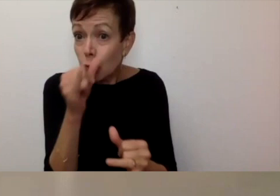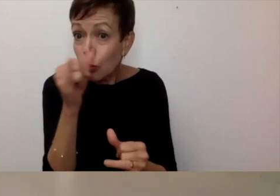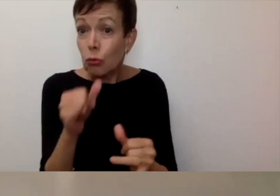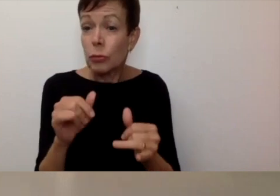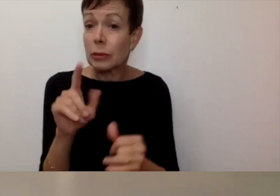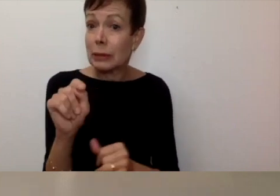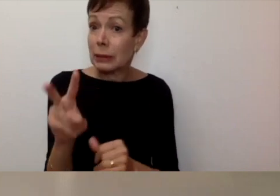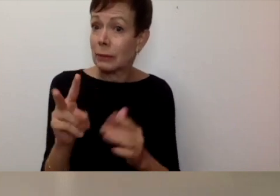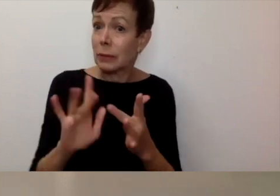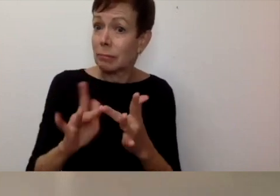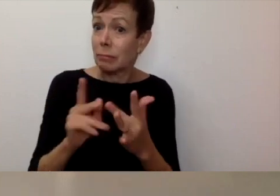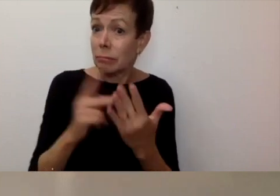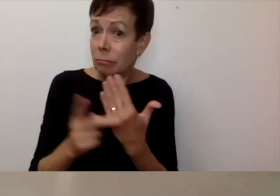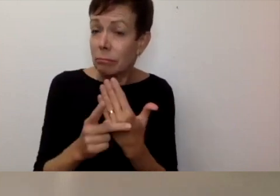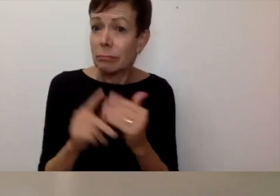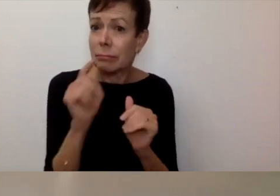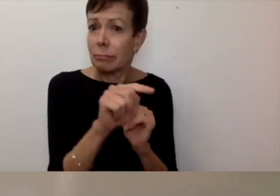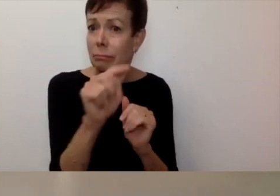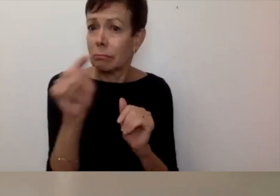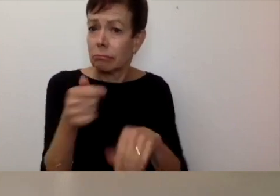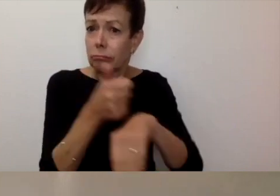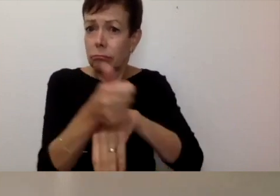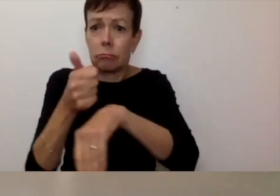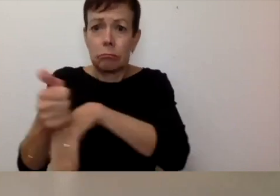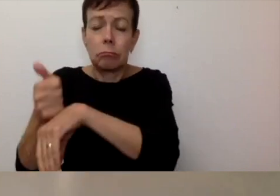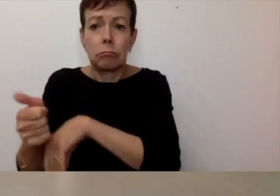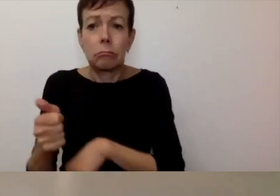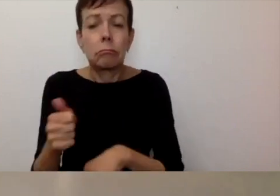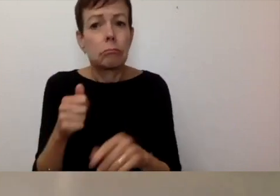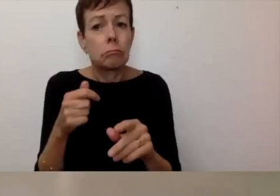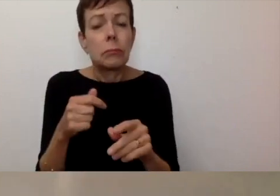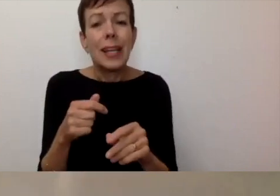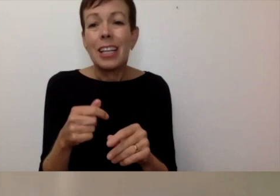it has delayed advocacy for basic income not because the associations that sign